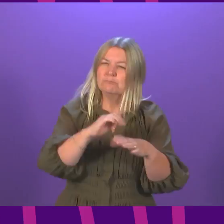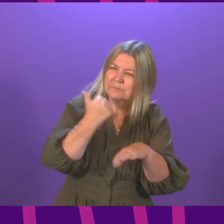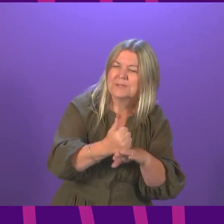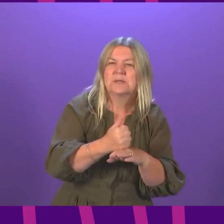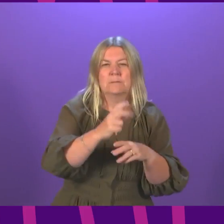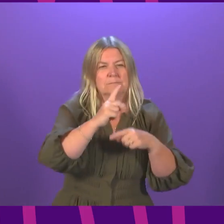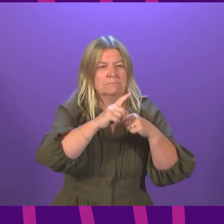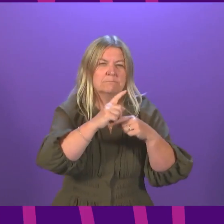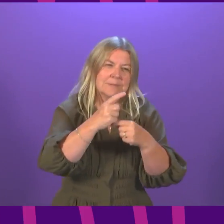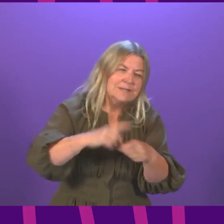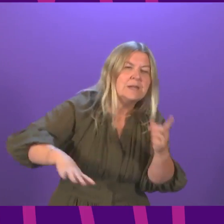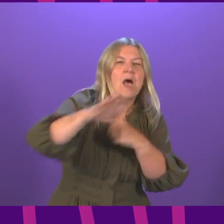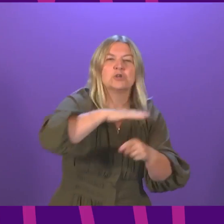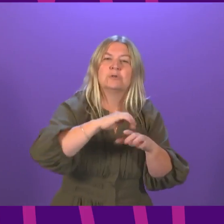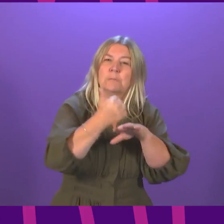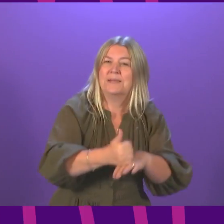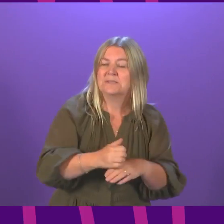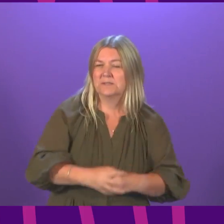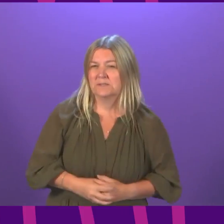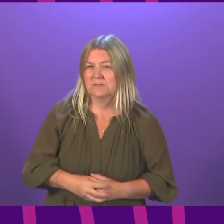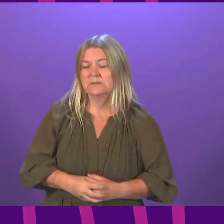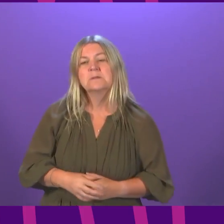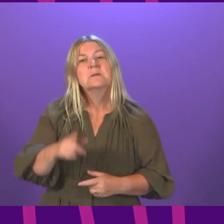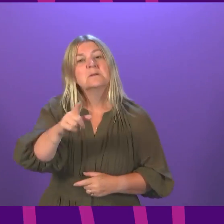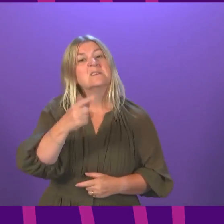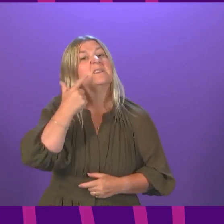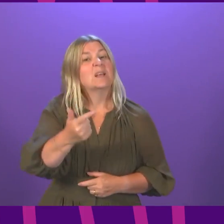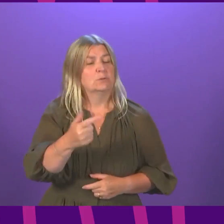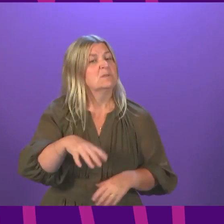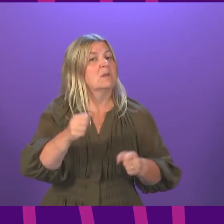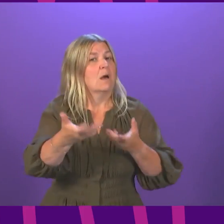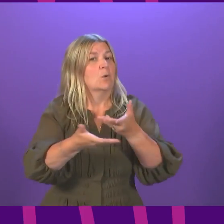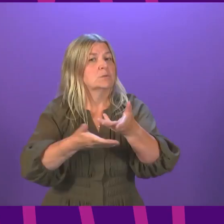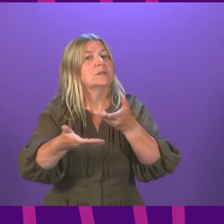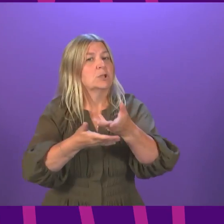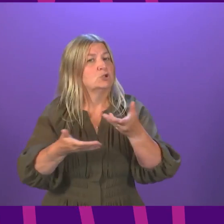The consultation, which opens next week, is an opportunity to consider how we can better